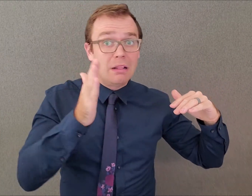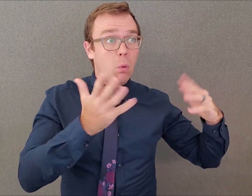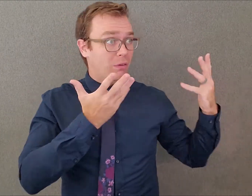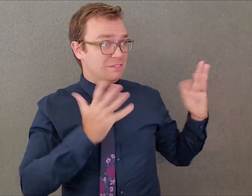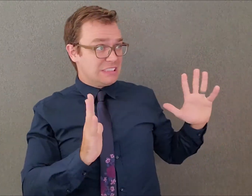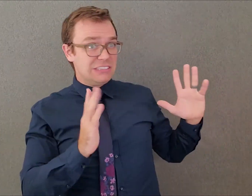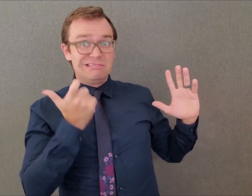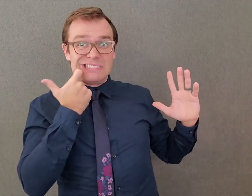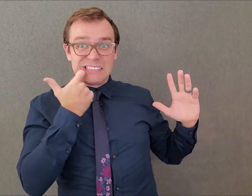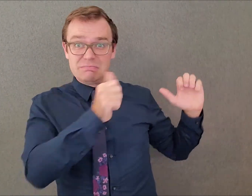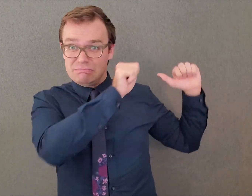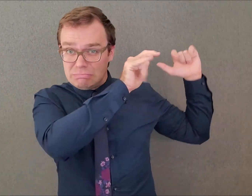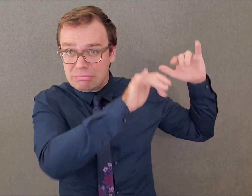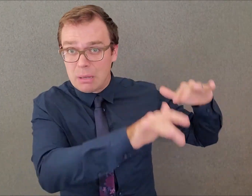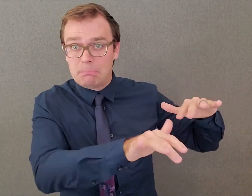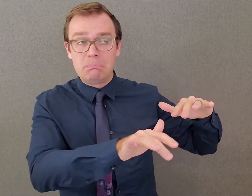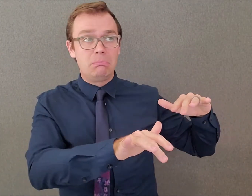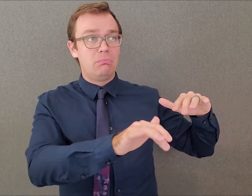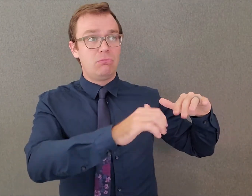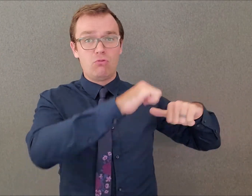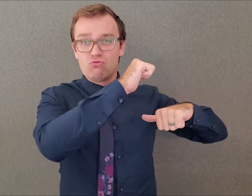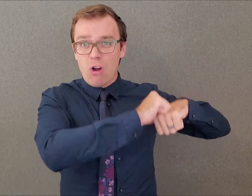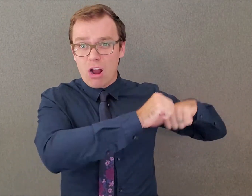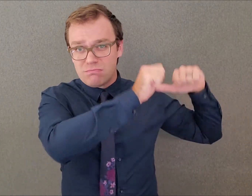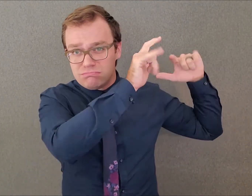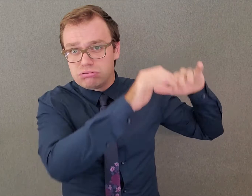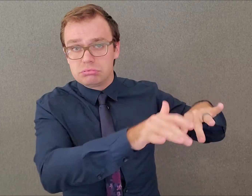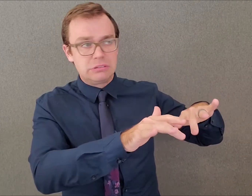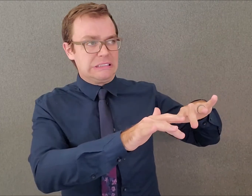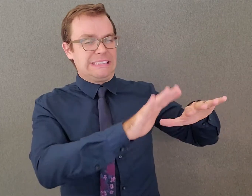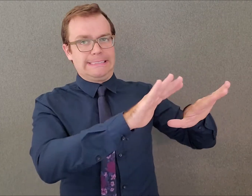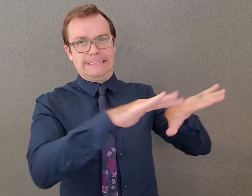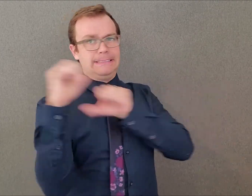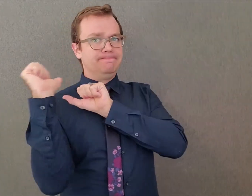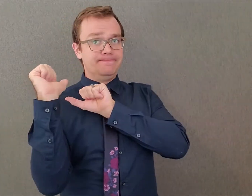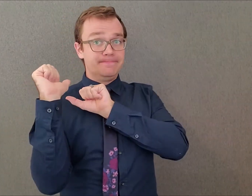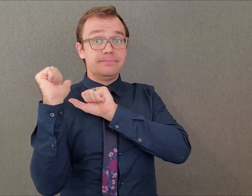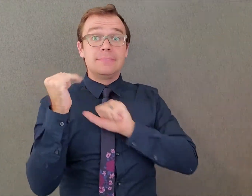or imminently threatened by a landslide or rockslide.